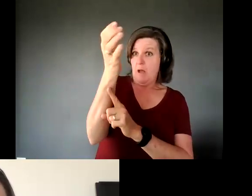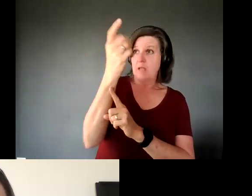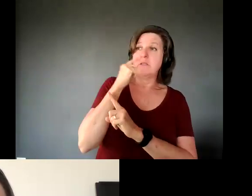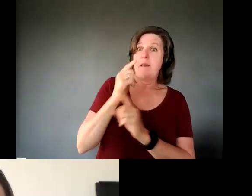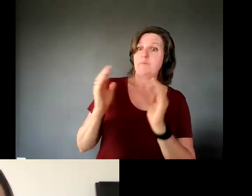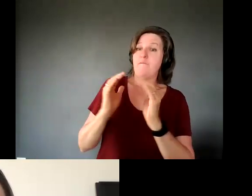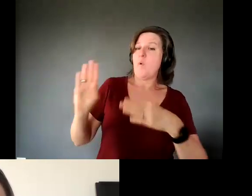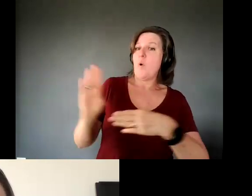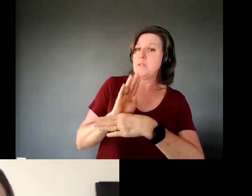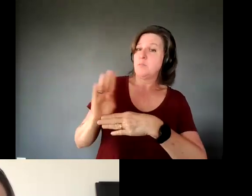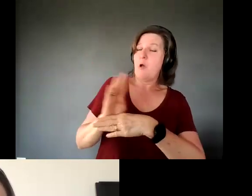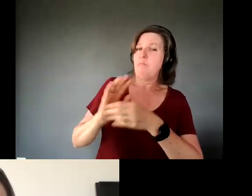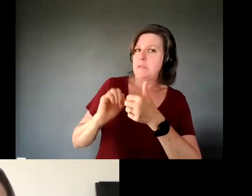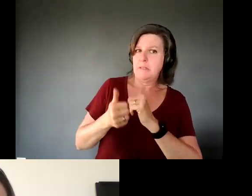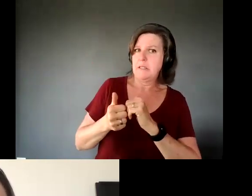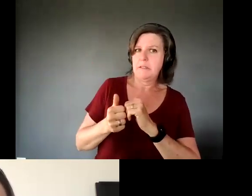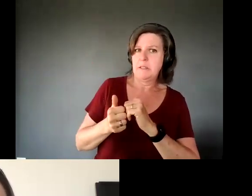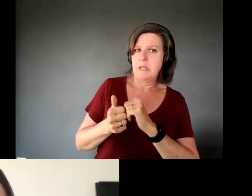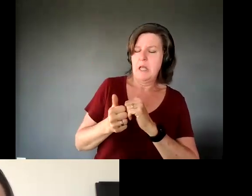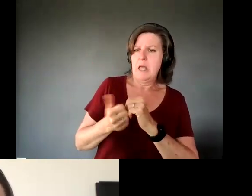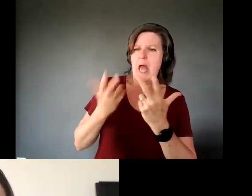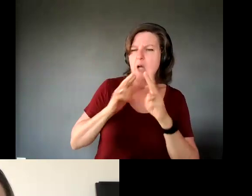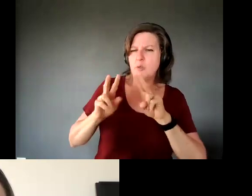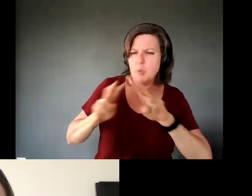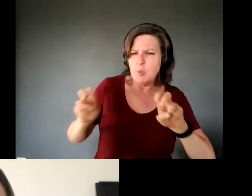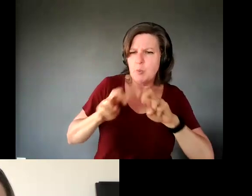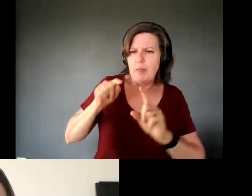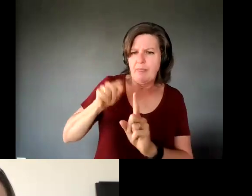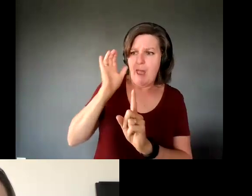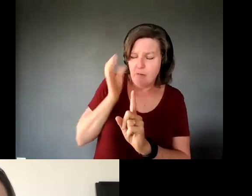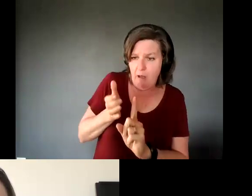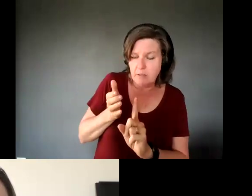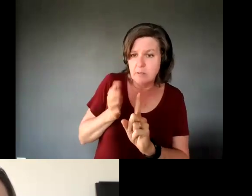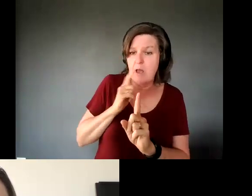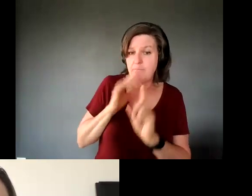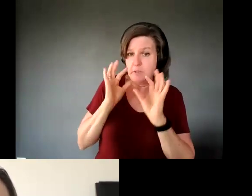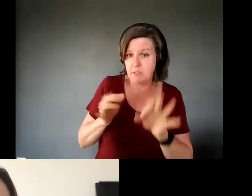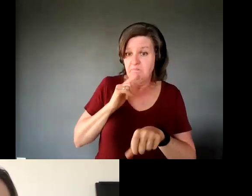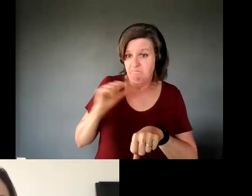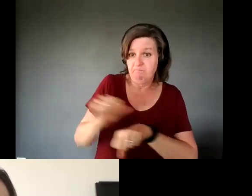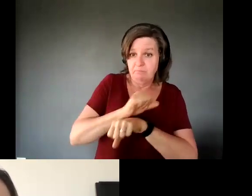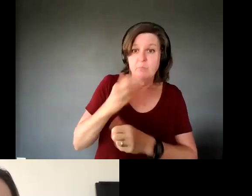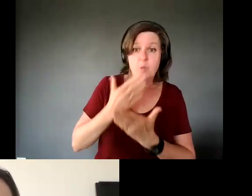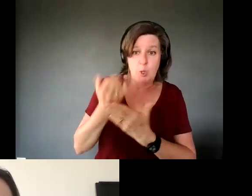how do you really look at that concept, determine if it really is a good idea before you invest